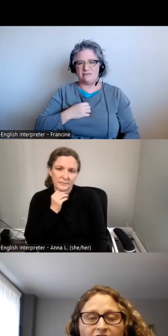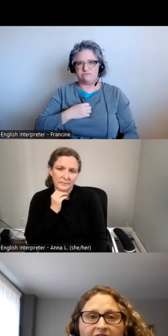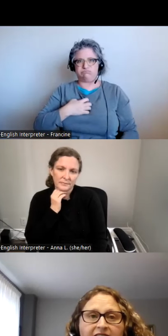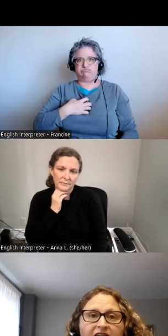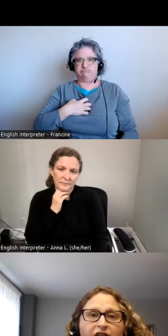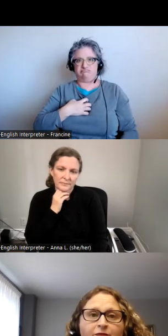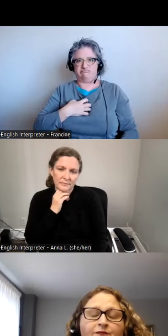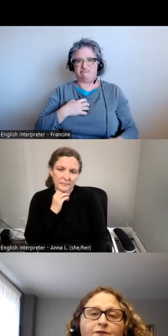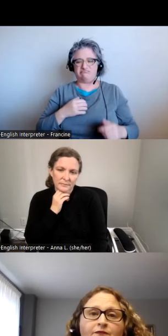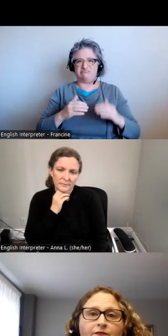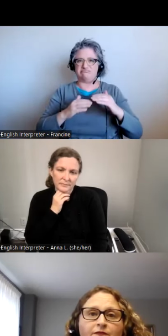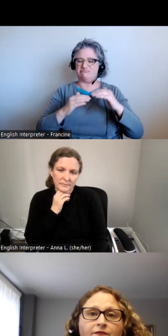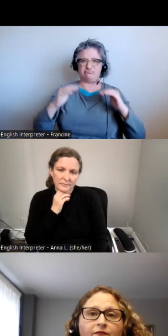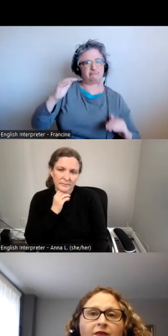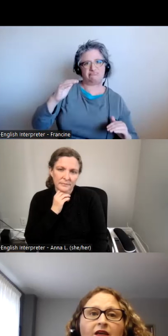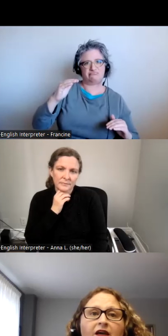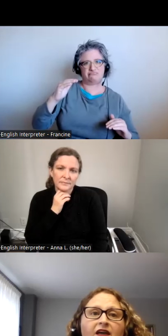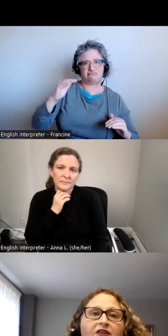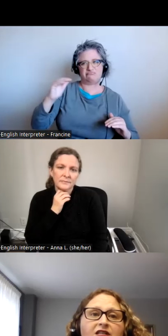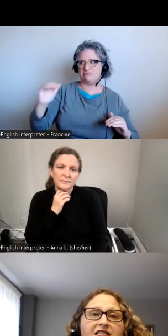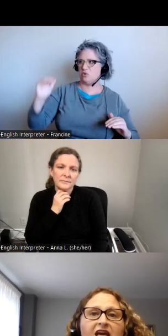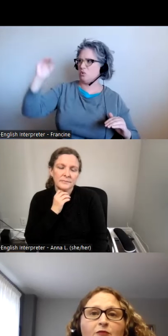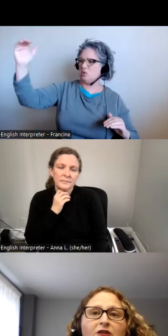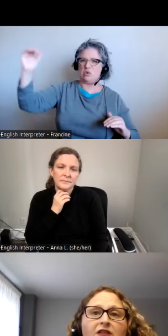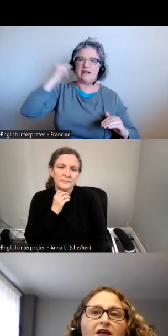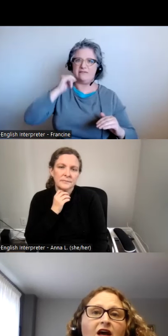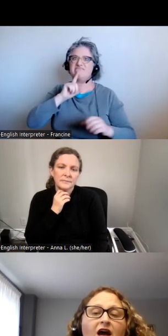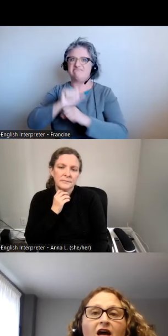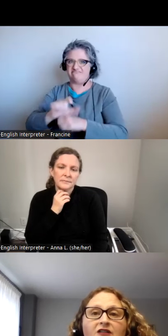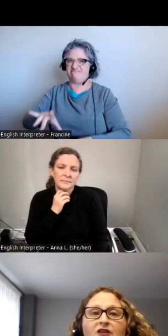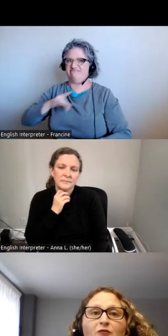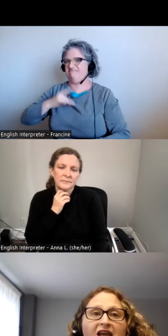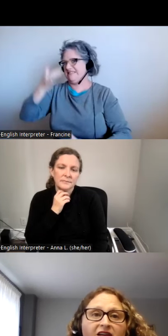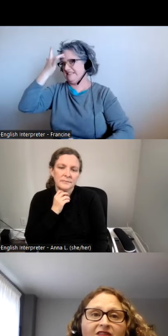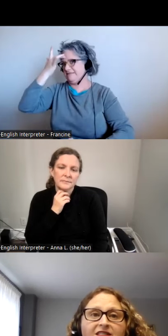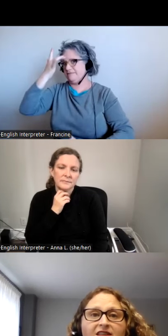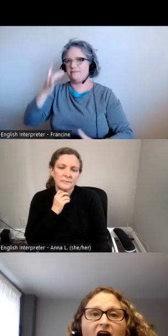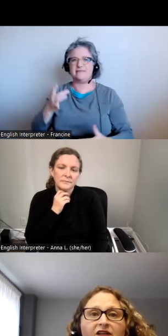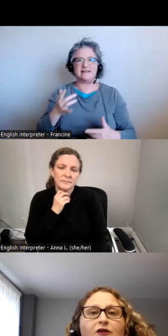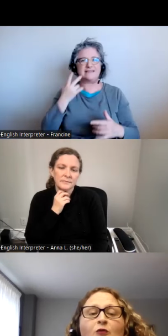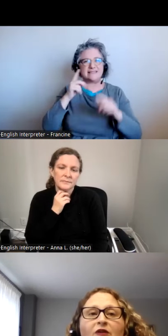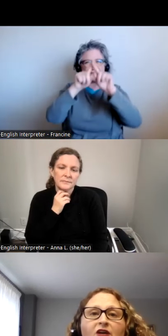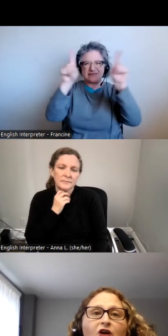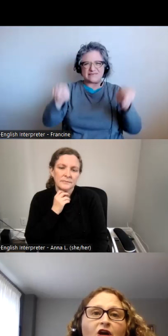and teens following a Covid infection are much higher than myocarditis following a Covid vaccine